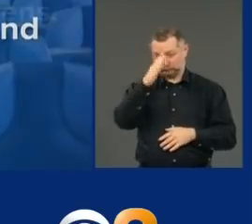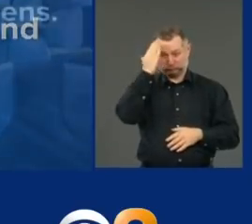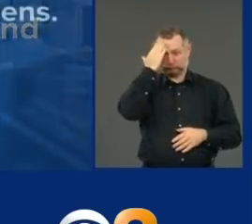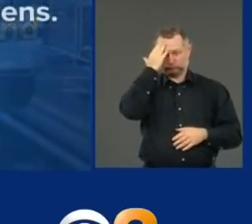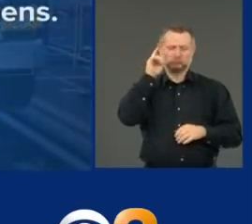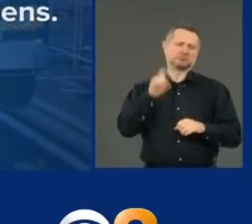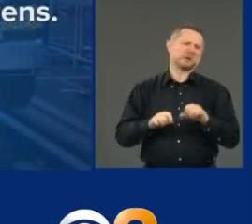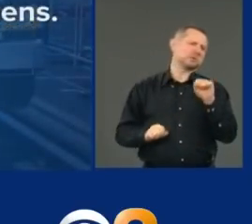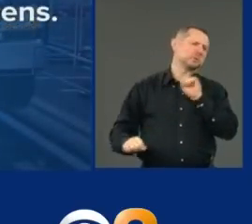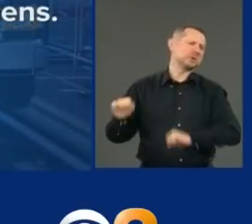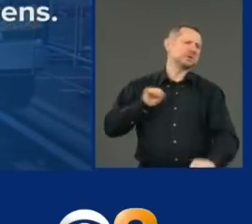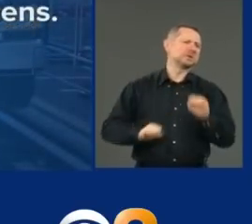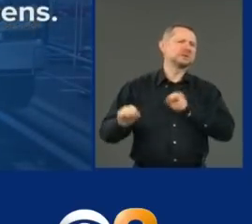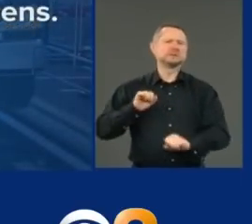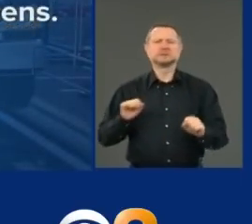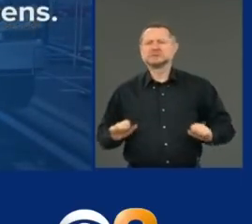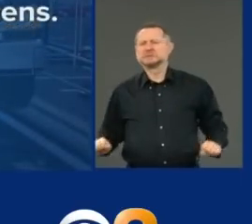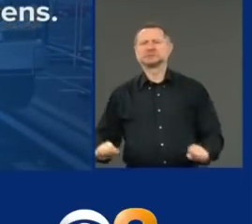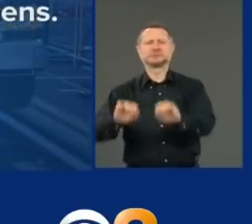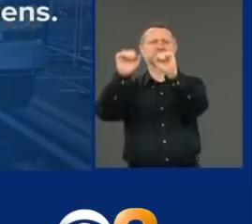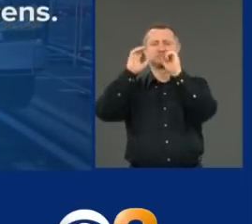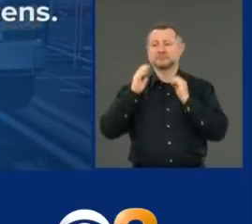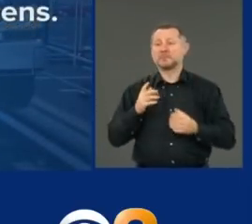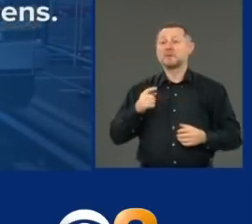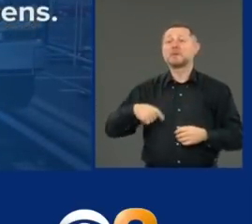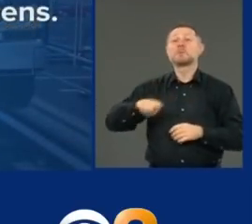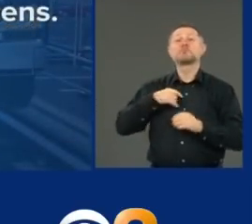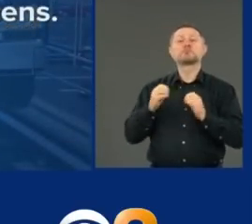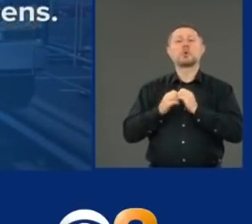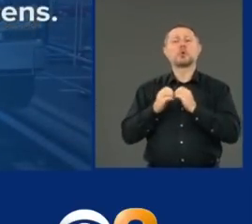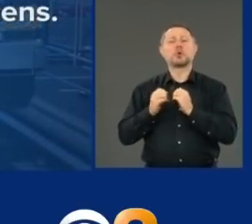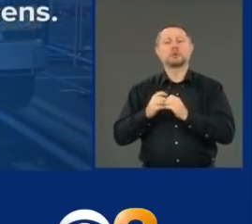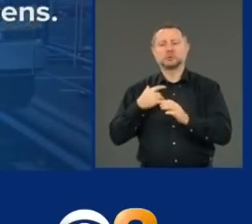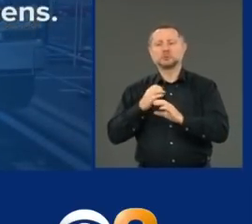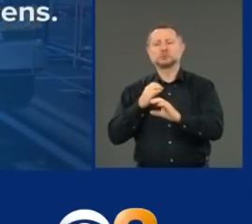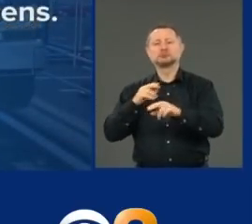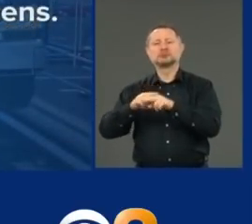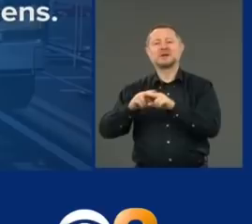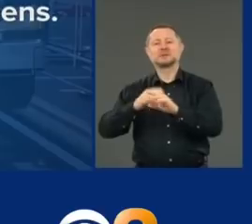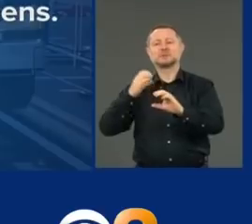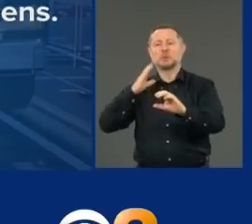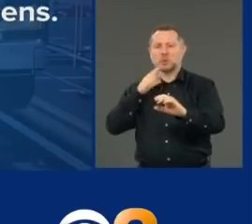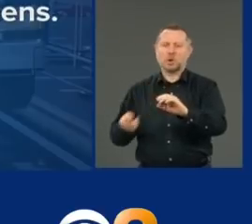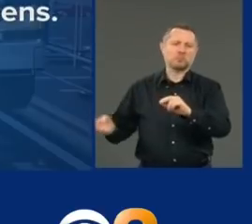ALL TRAINS AND BUSES EVERY DAY FOR THE FIRST TIME EVER. WE NEVER DISINFECTED BUSES AND TRAINS BEFORE AND WE NEVER